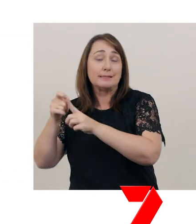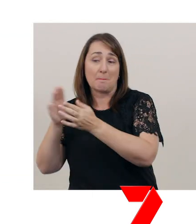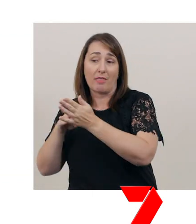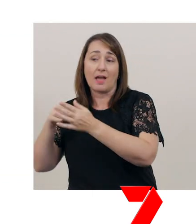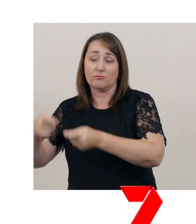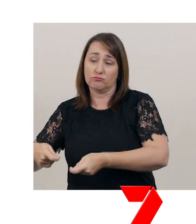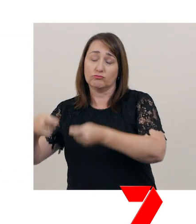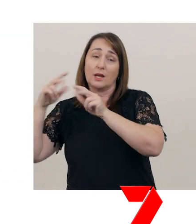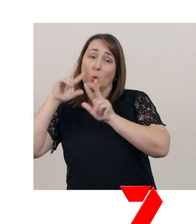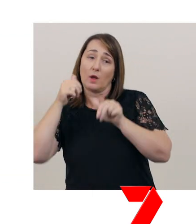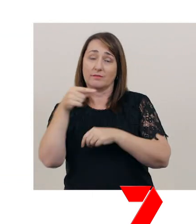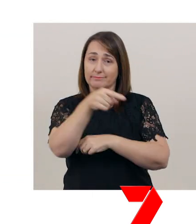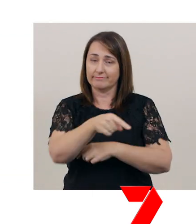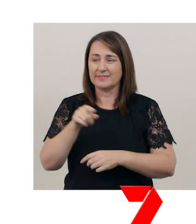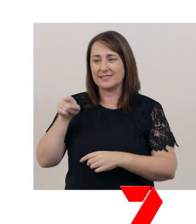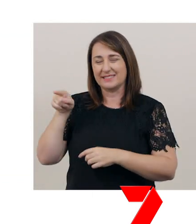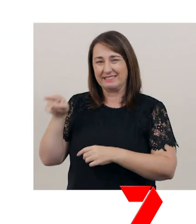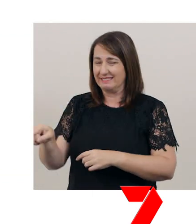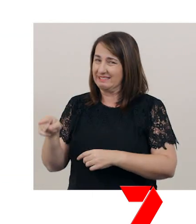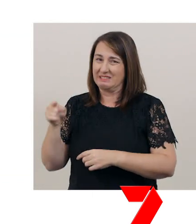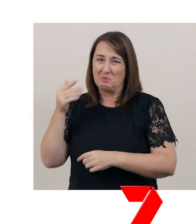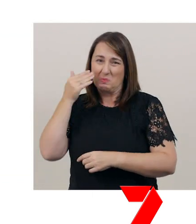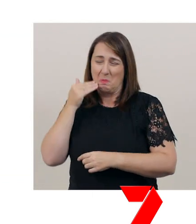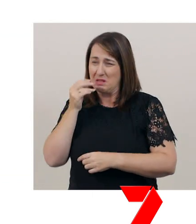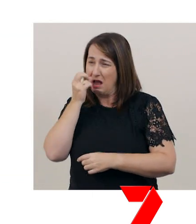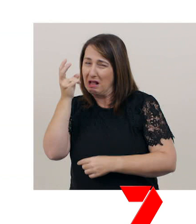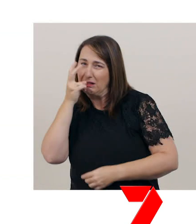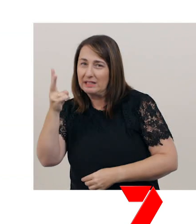Her step-mother was an ugly woman, with dark hair and expensive clothes.